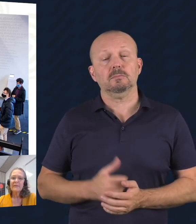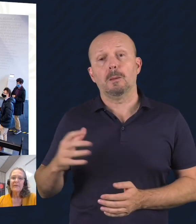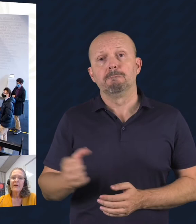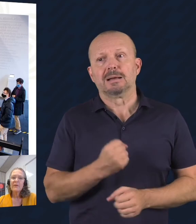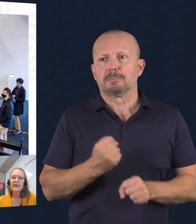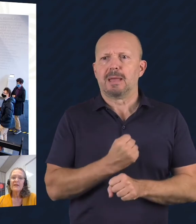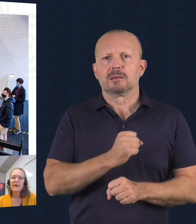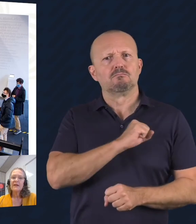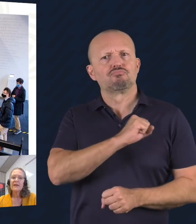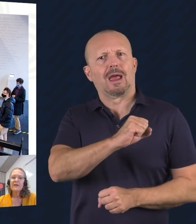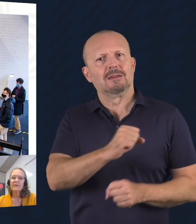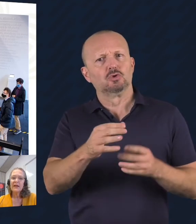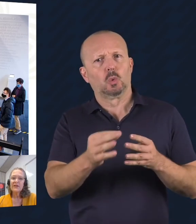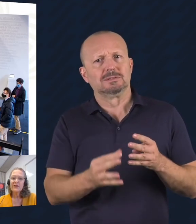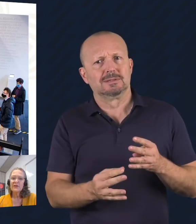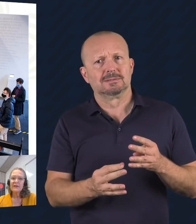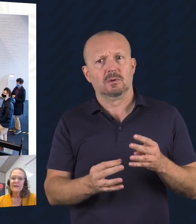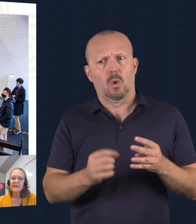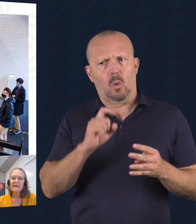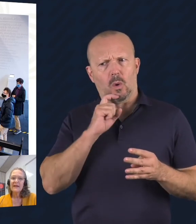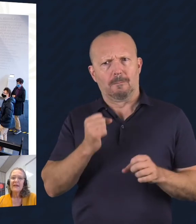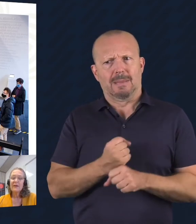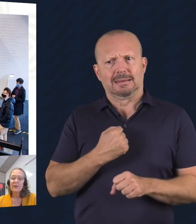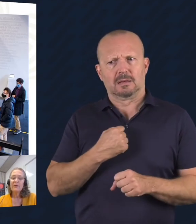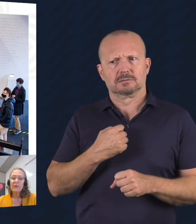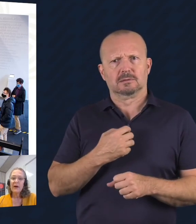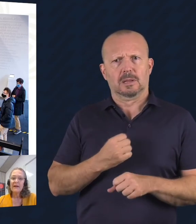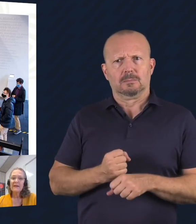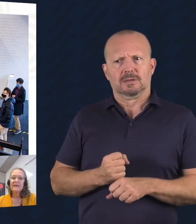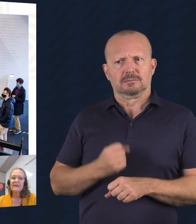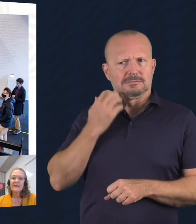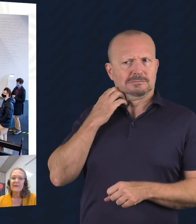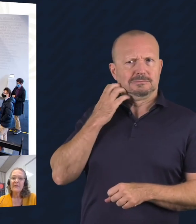We need to make courageous choices that will require discomfort.